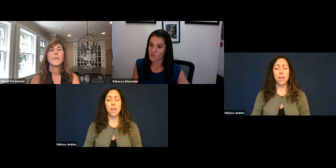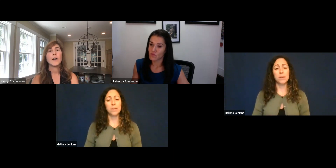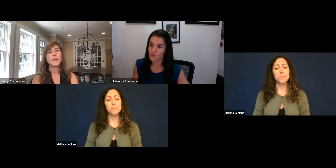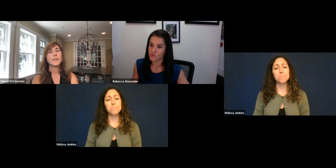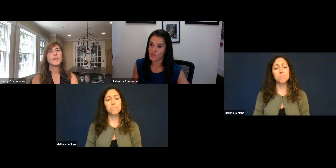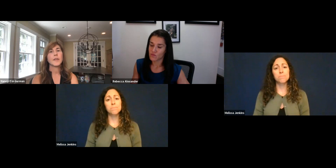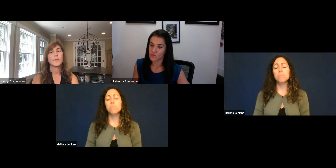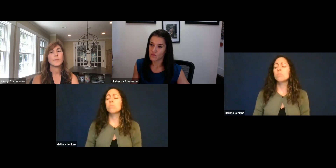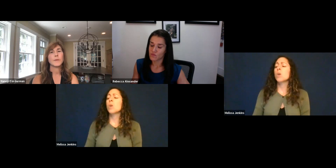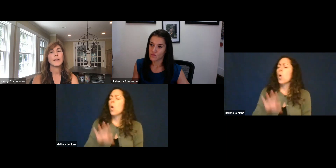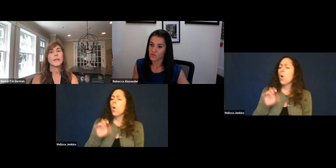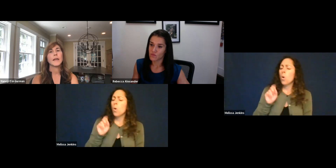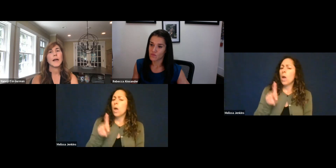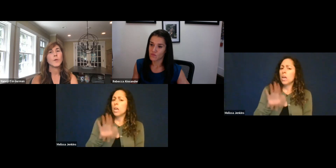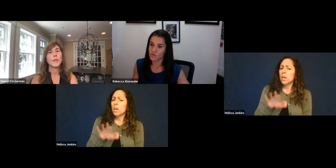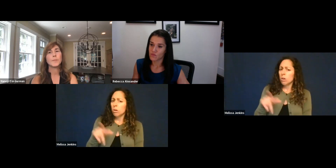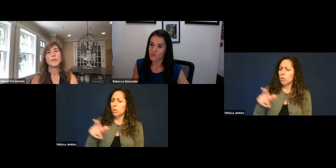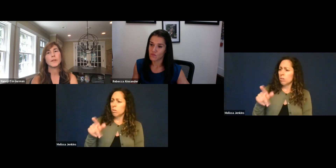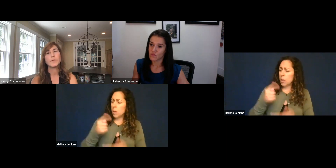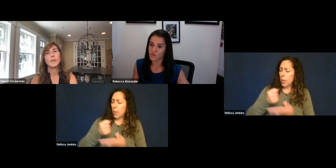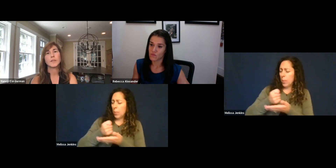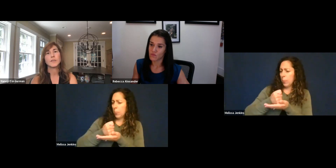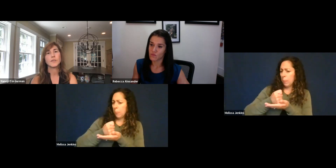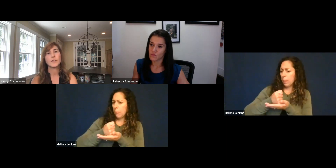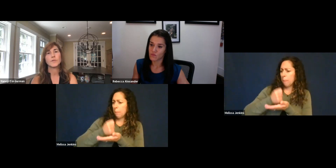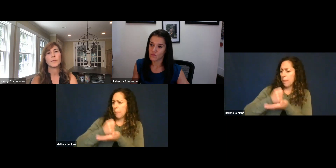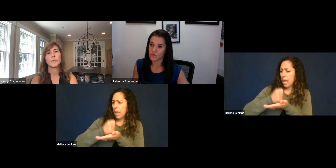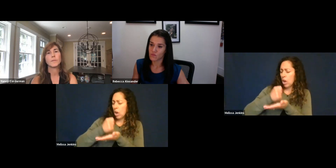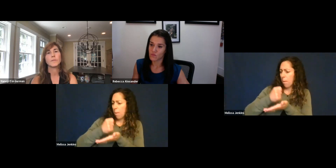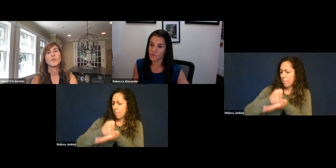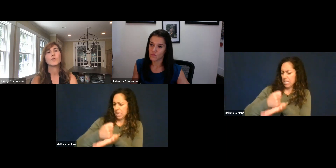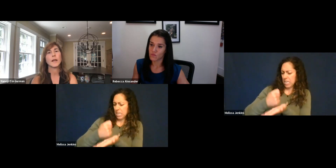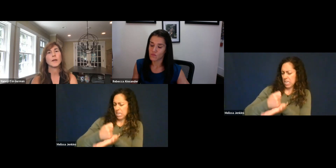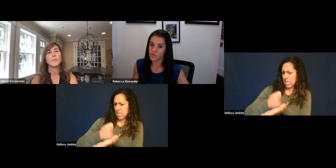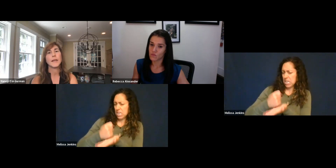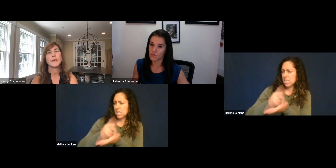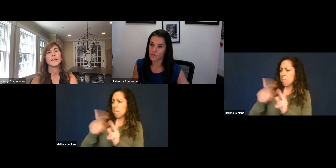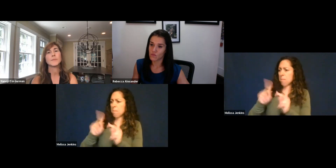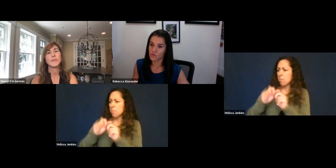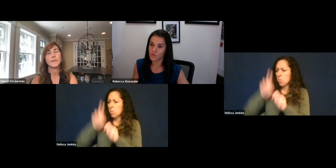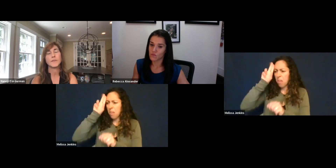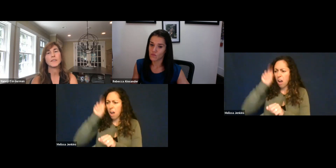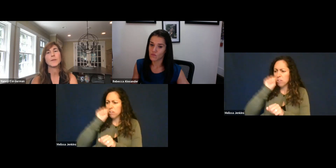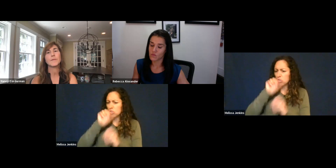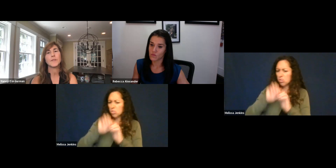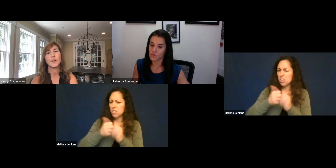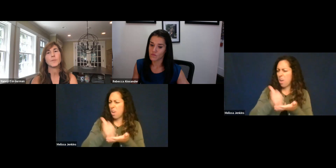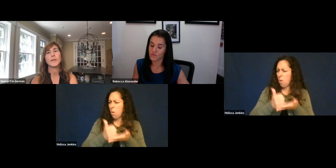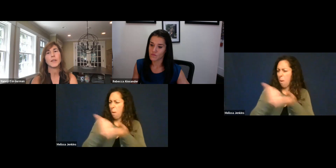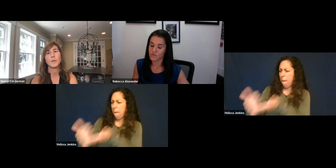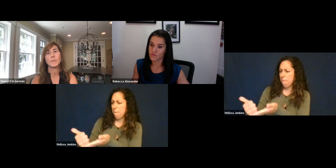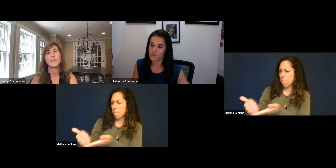How can therapy help people living with Usher syndrome? Do you recommend a specific type of therapy, therapists,